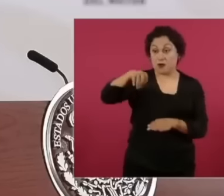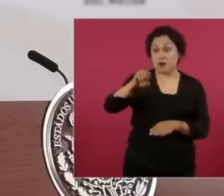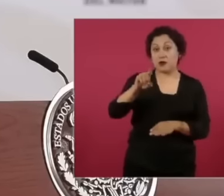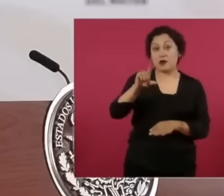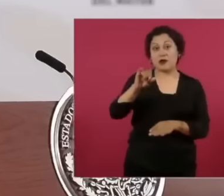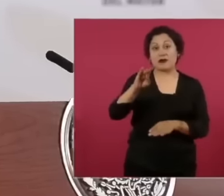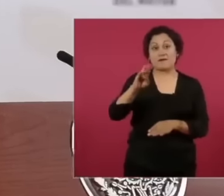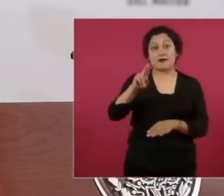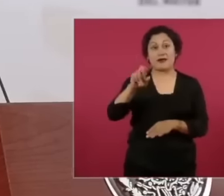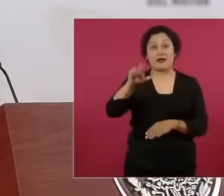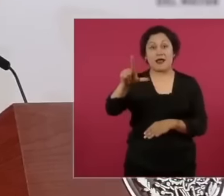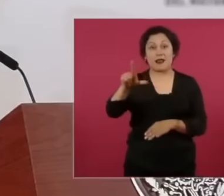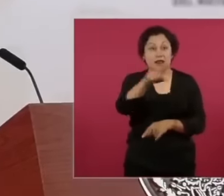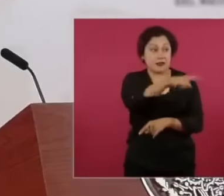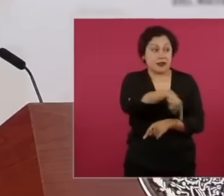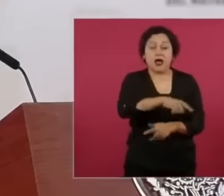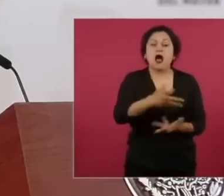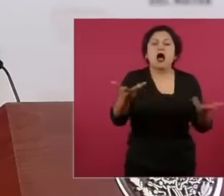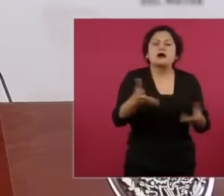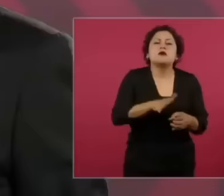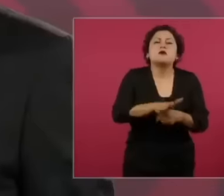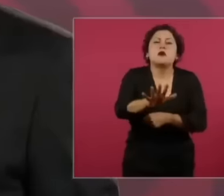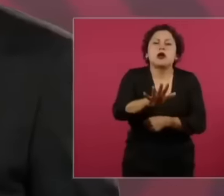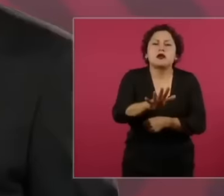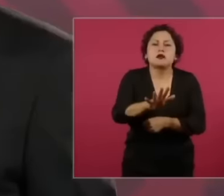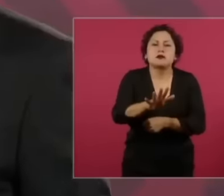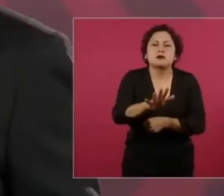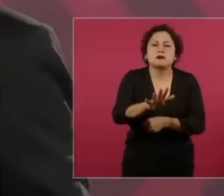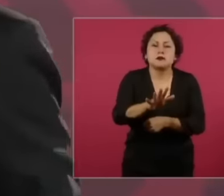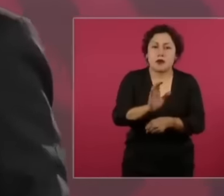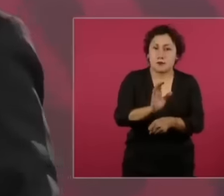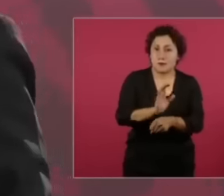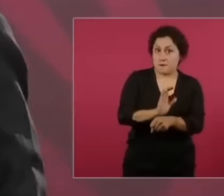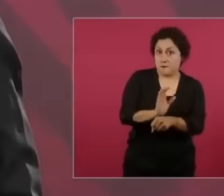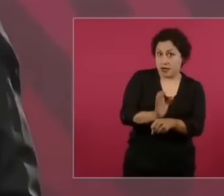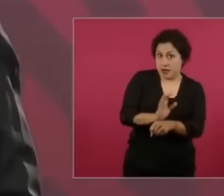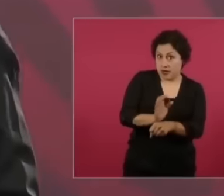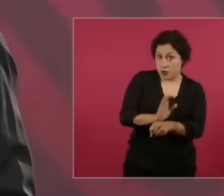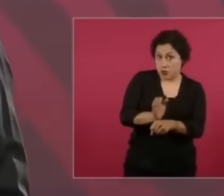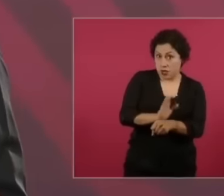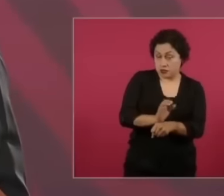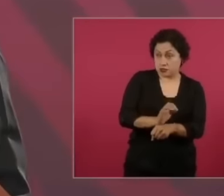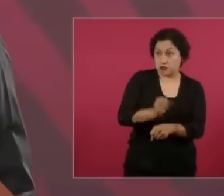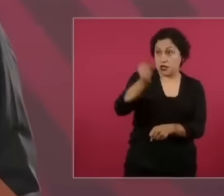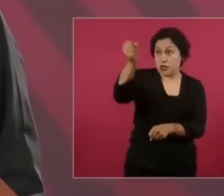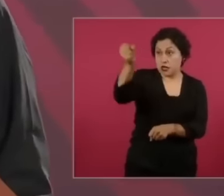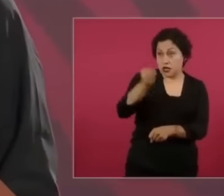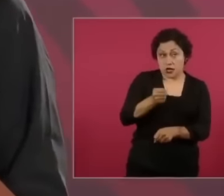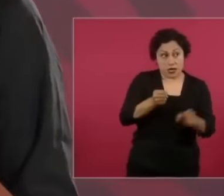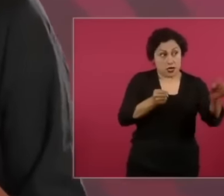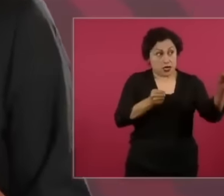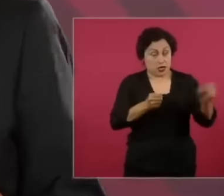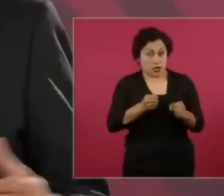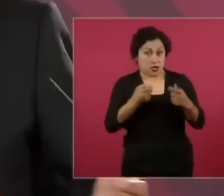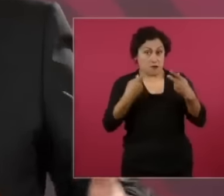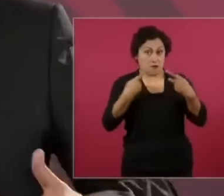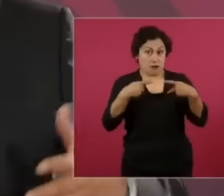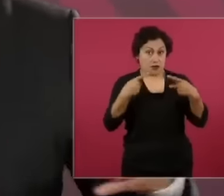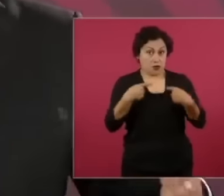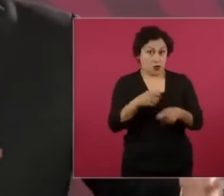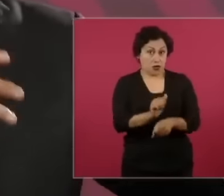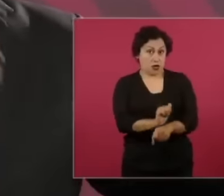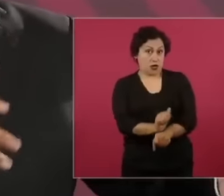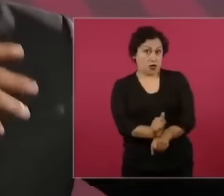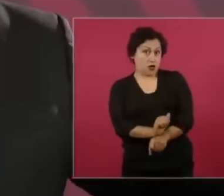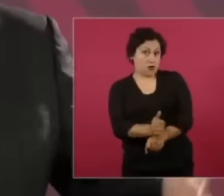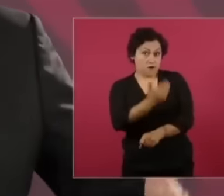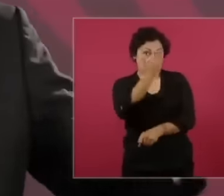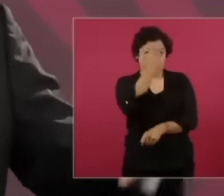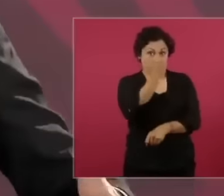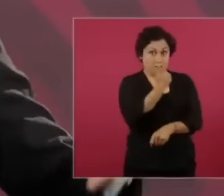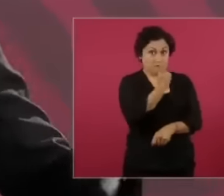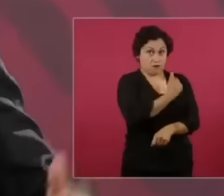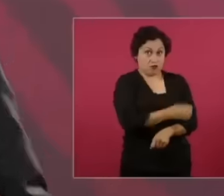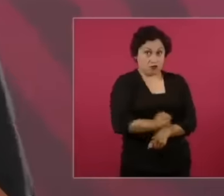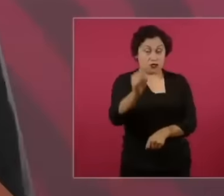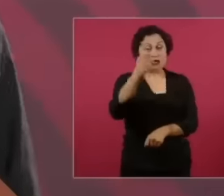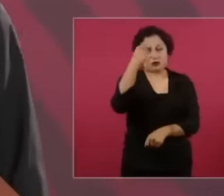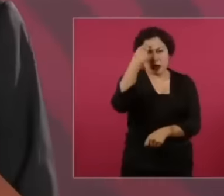films with famous actors to speak badly of Hidalgo and Morelos